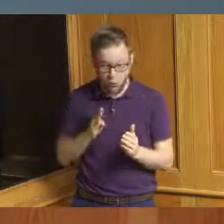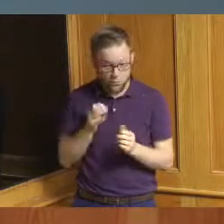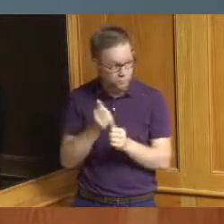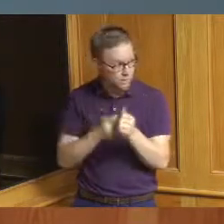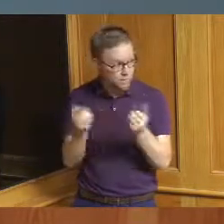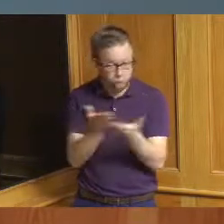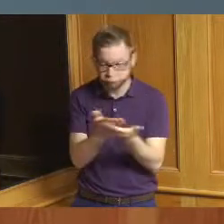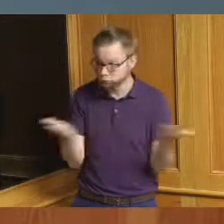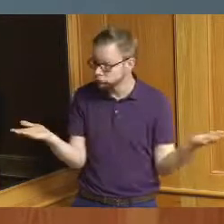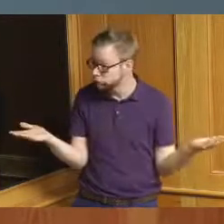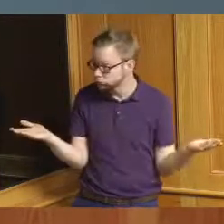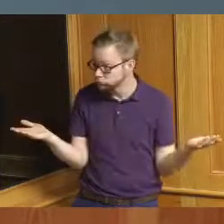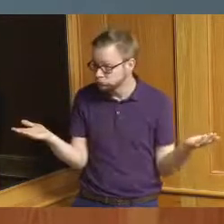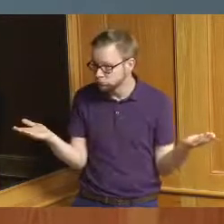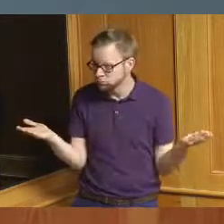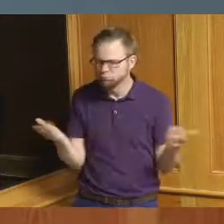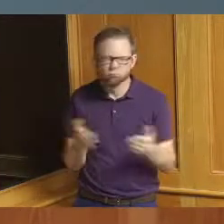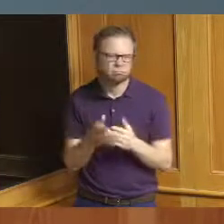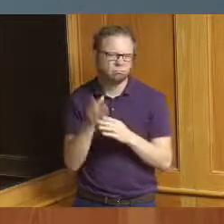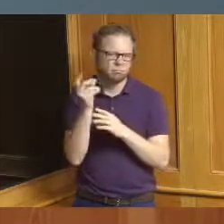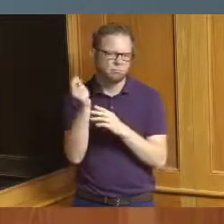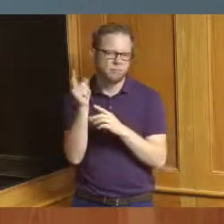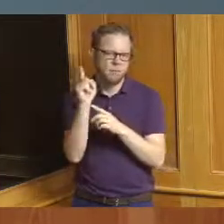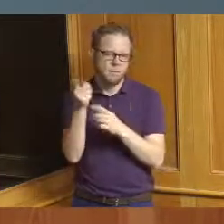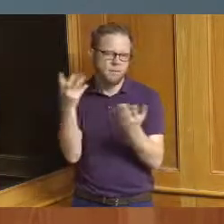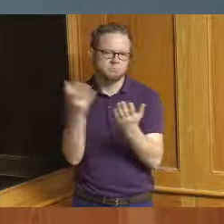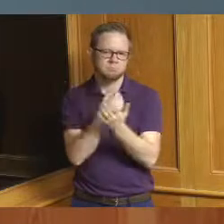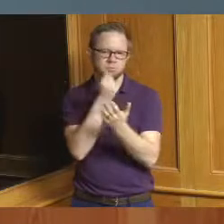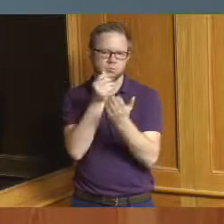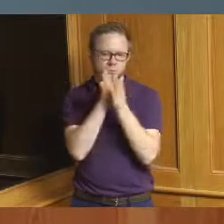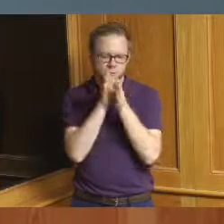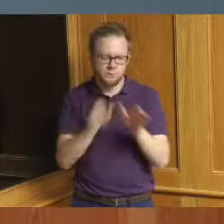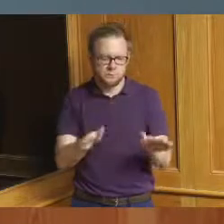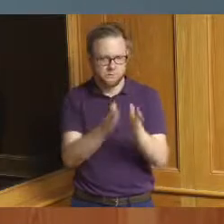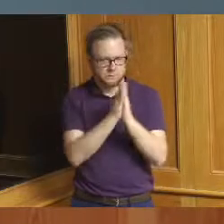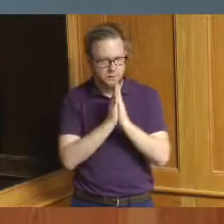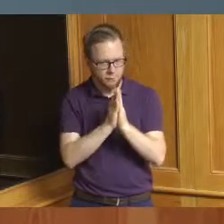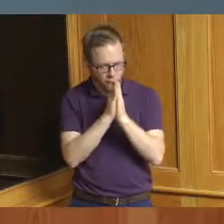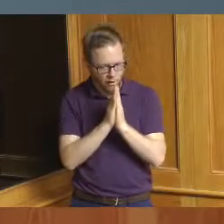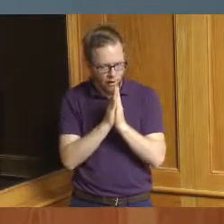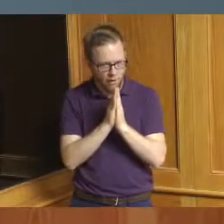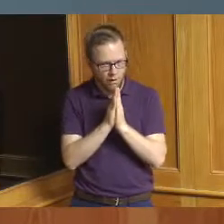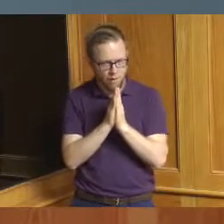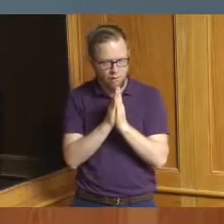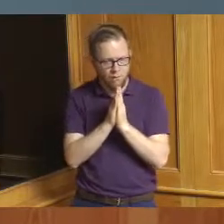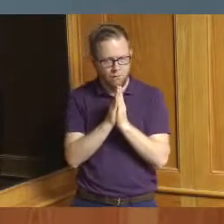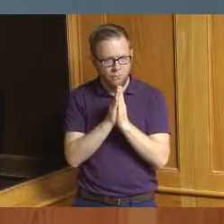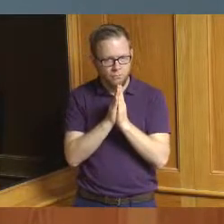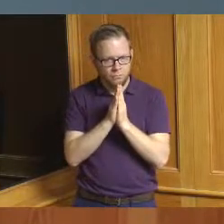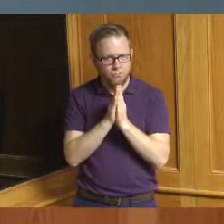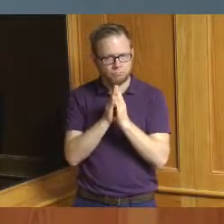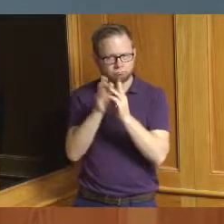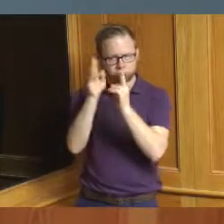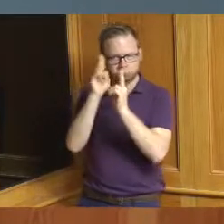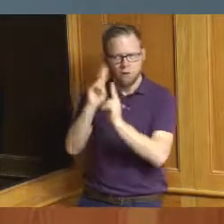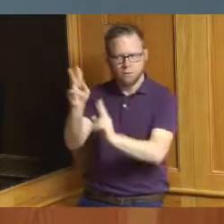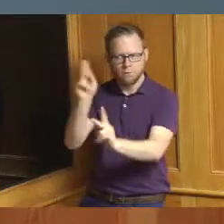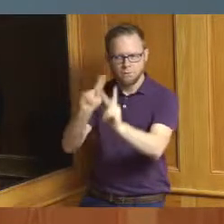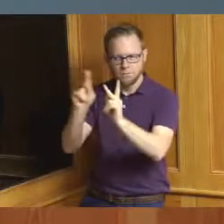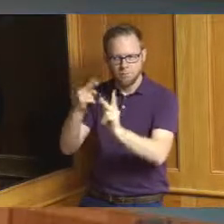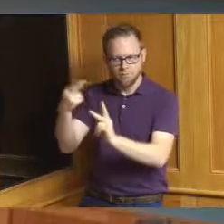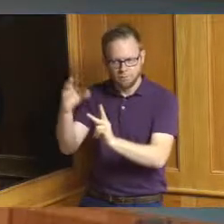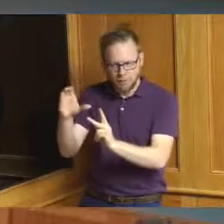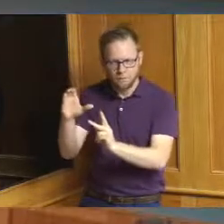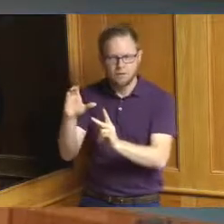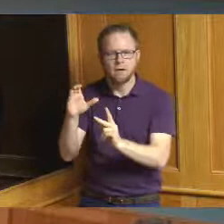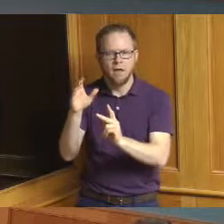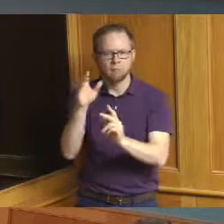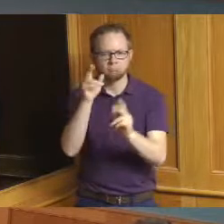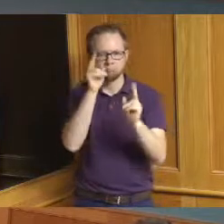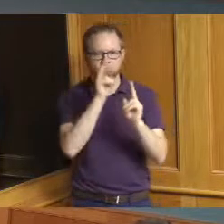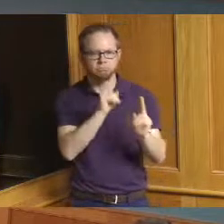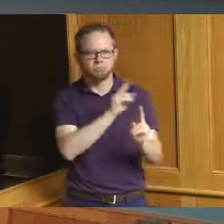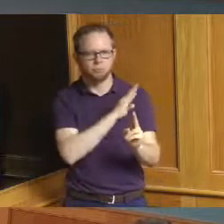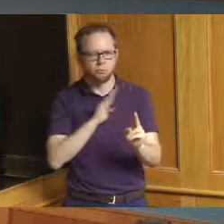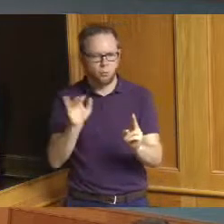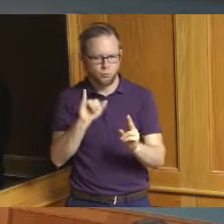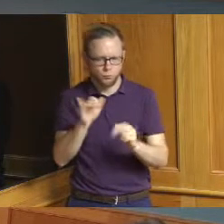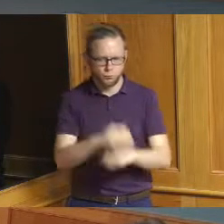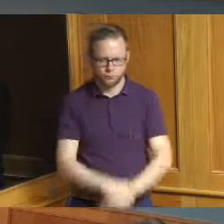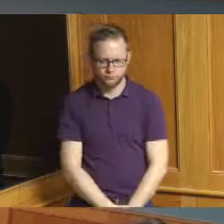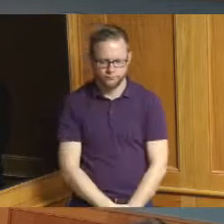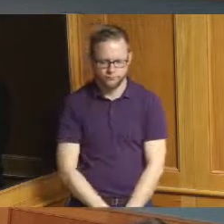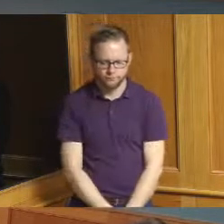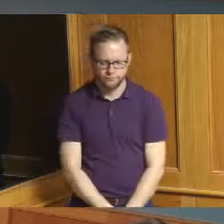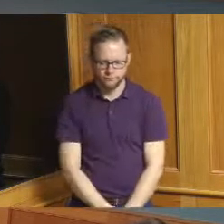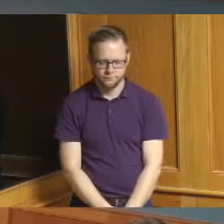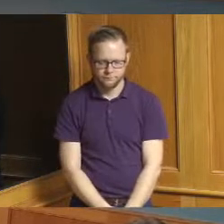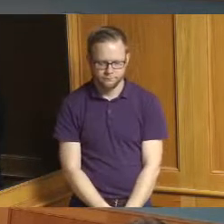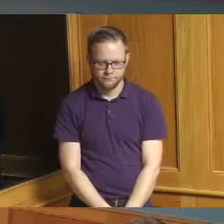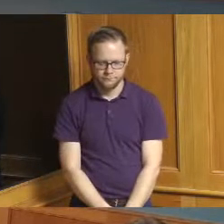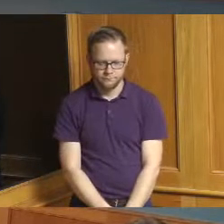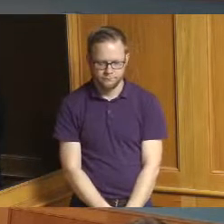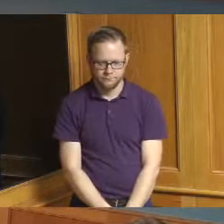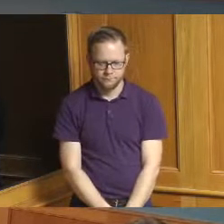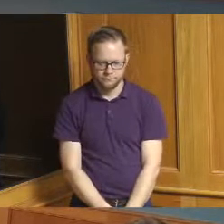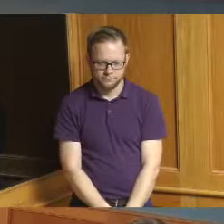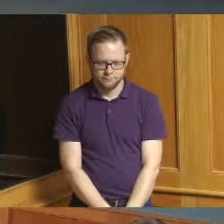to take a moment for silent prayer for the people of Hamilton County and also for our board